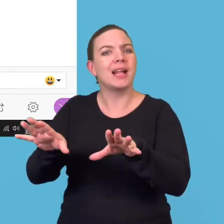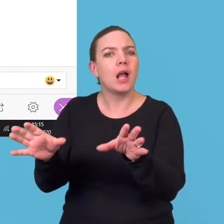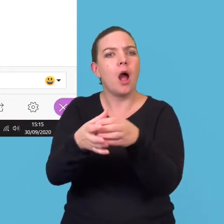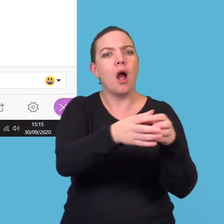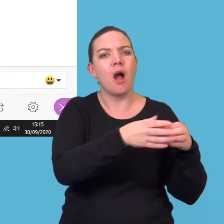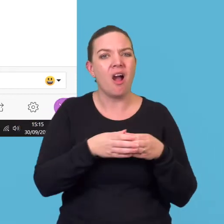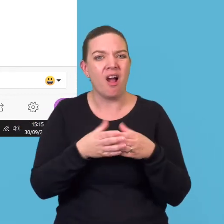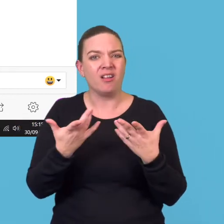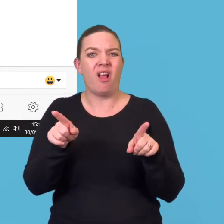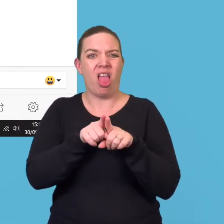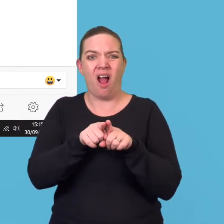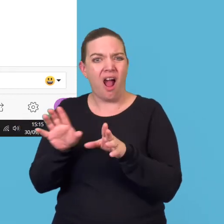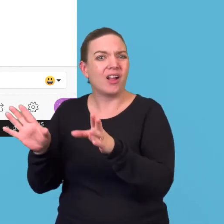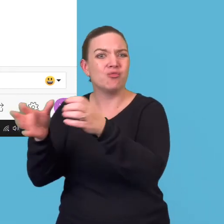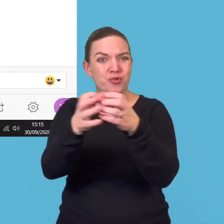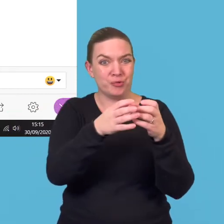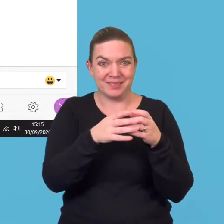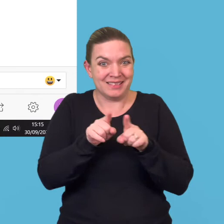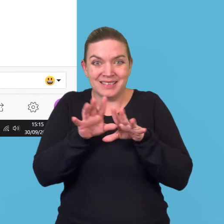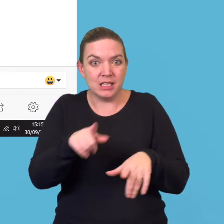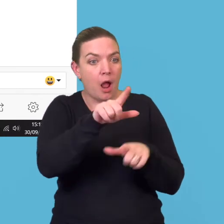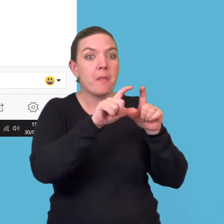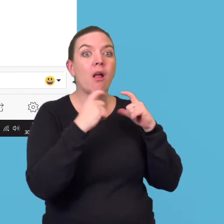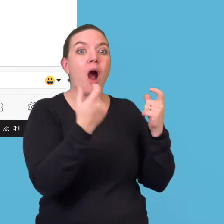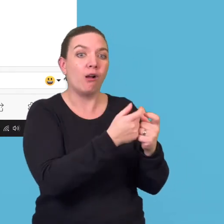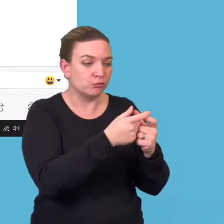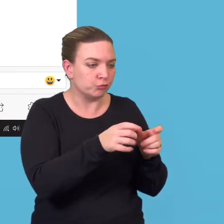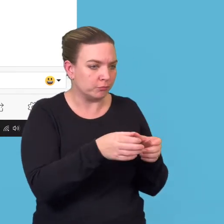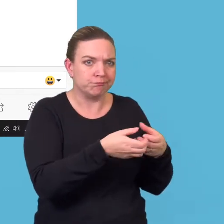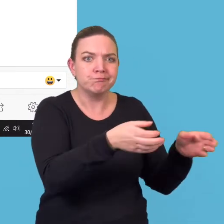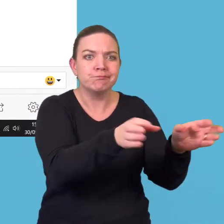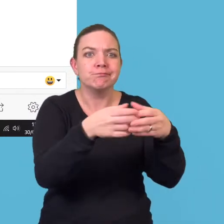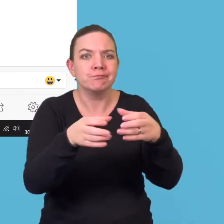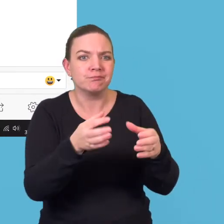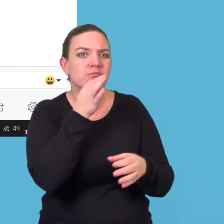The final thing that you'll often find in our live events is being put in to break-out rooms.